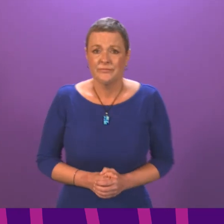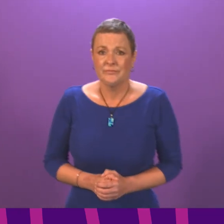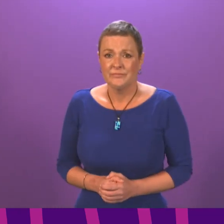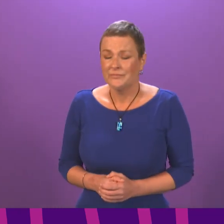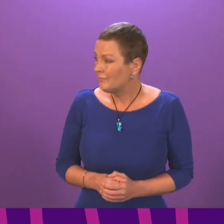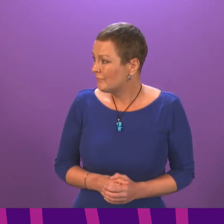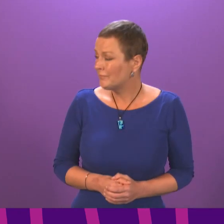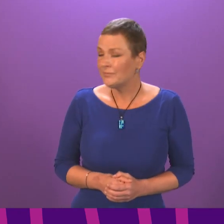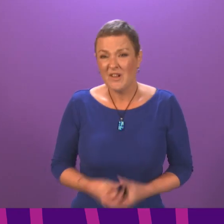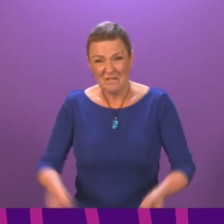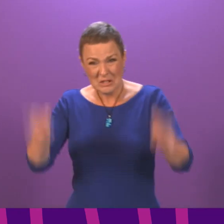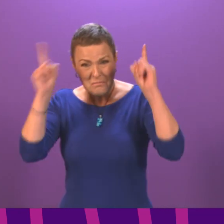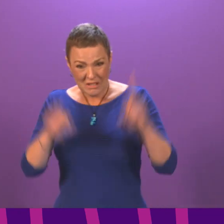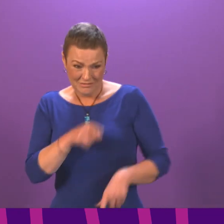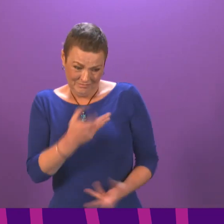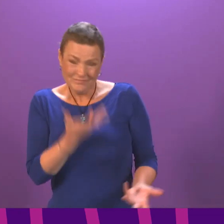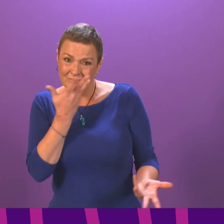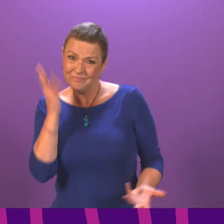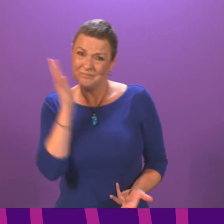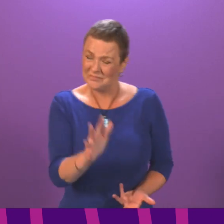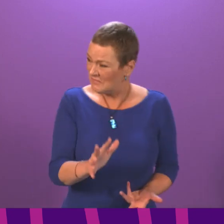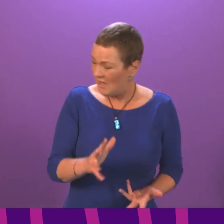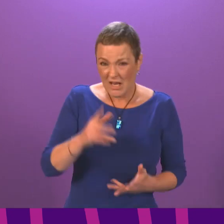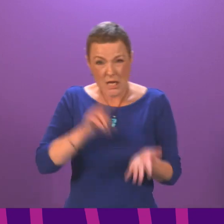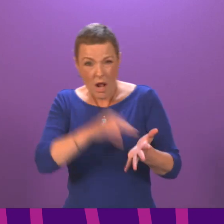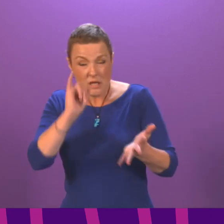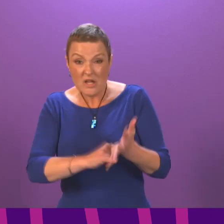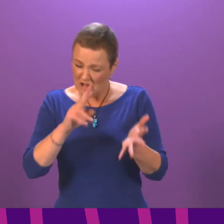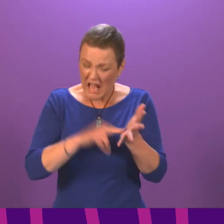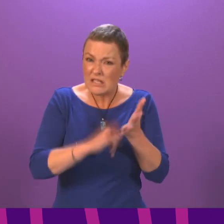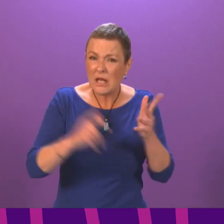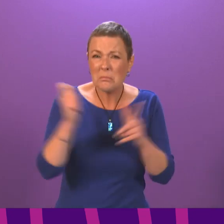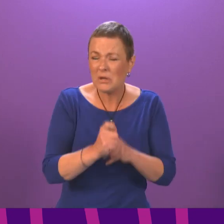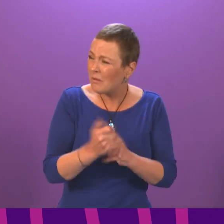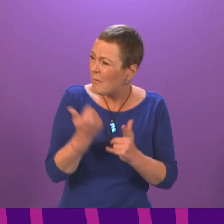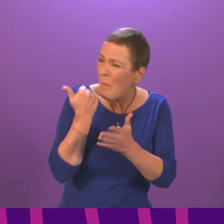Sturgeon and the SNP never tire of lecturing anyone who will listen about the will of Parliament